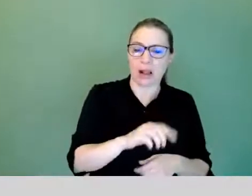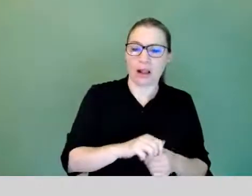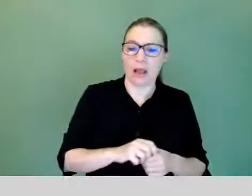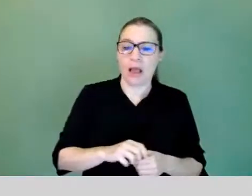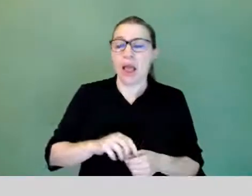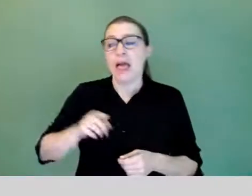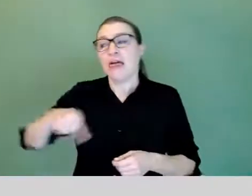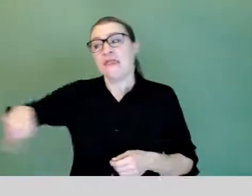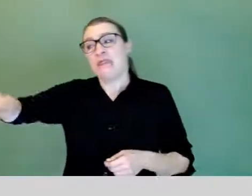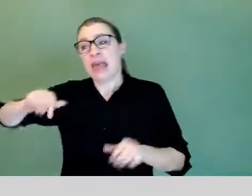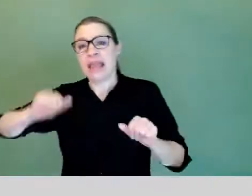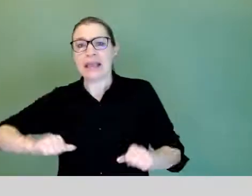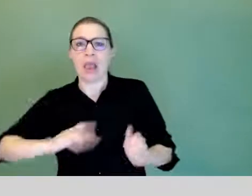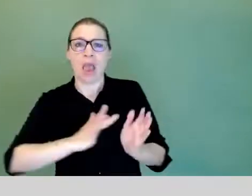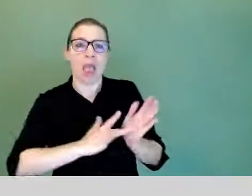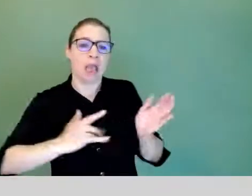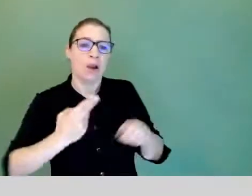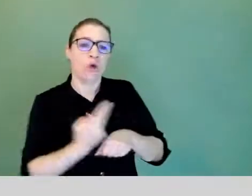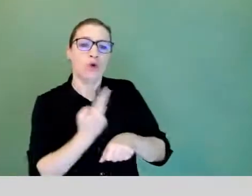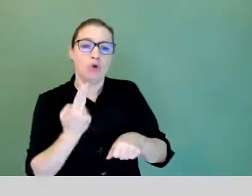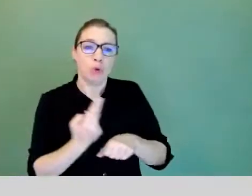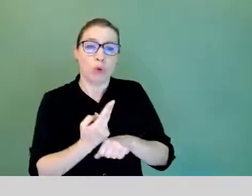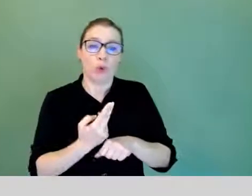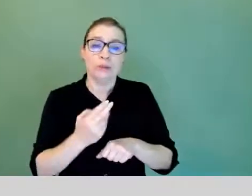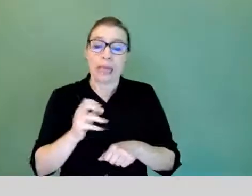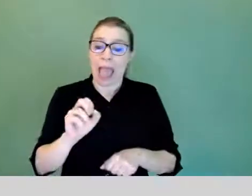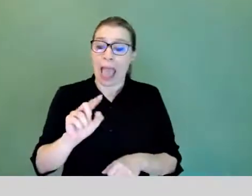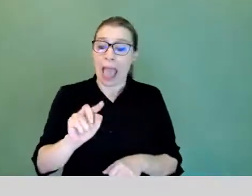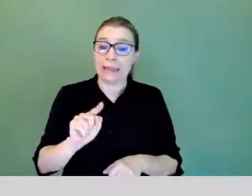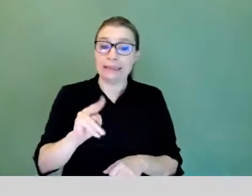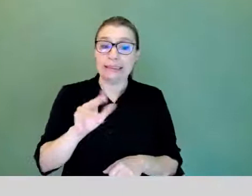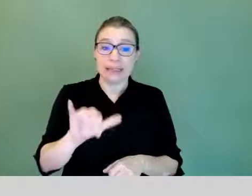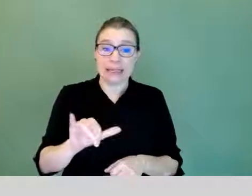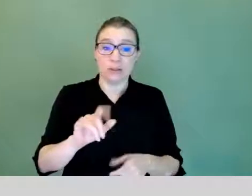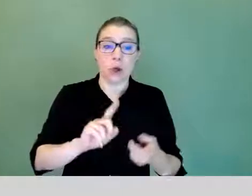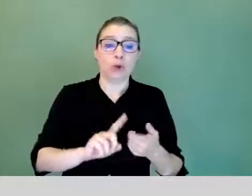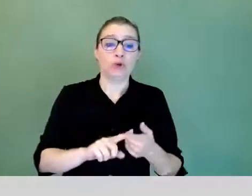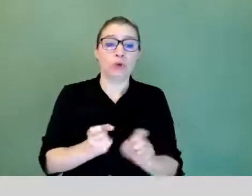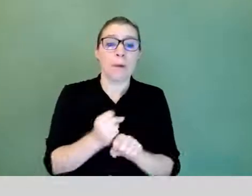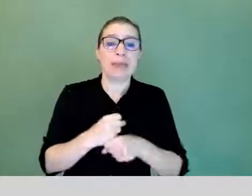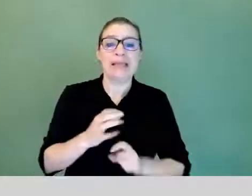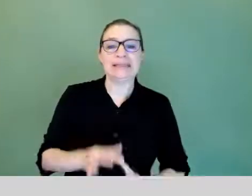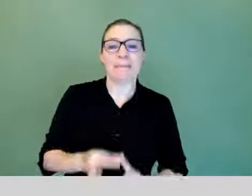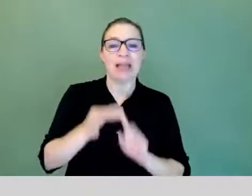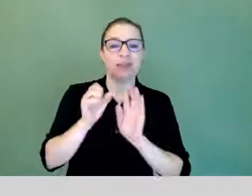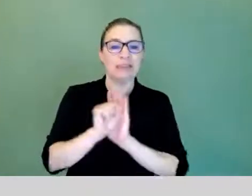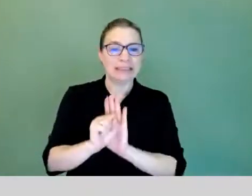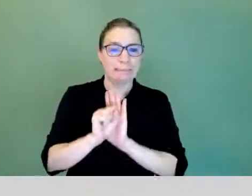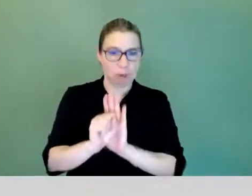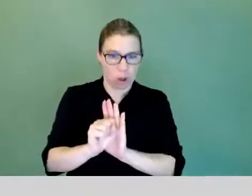they can use entities to print special symbols such as copyrights or trademarks symbol.